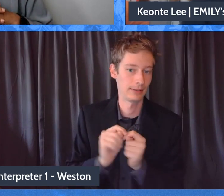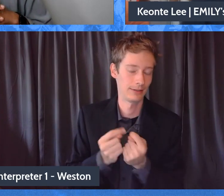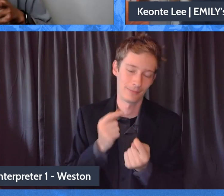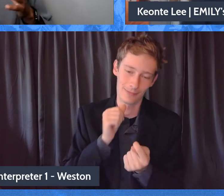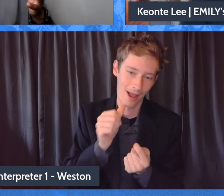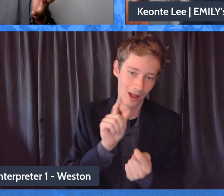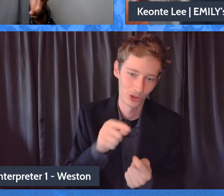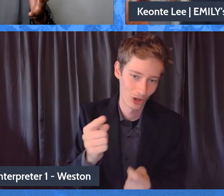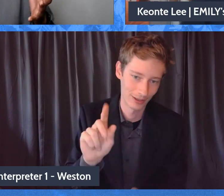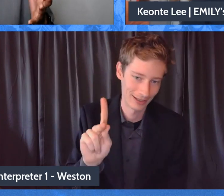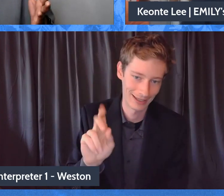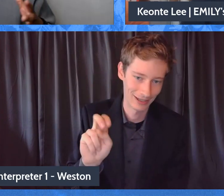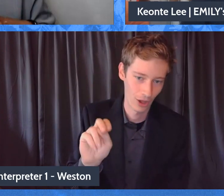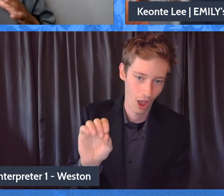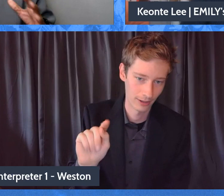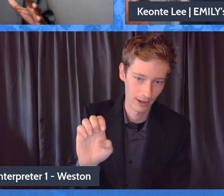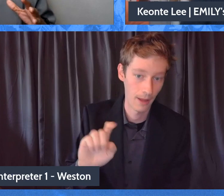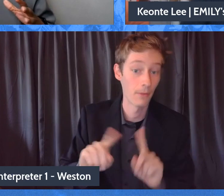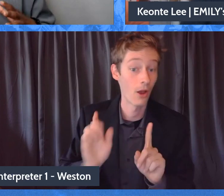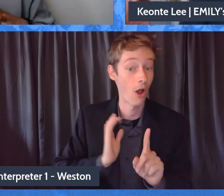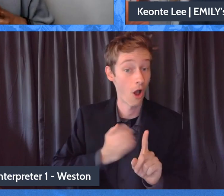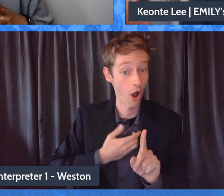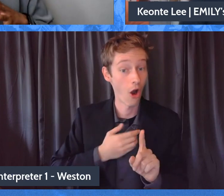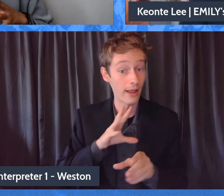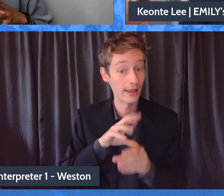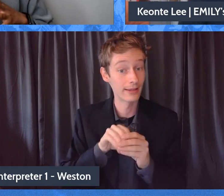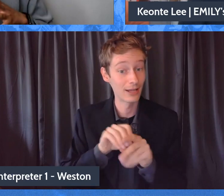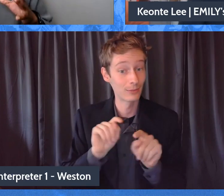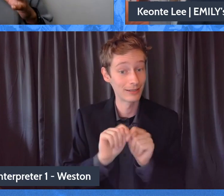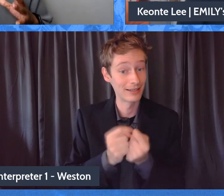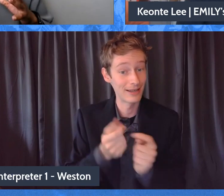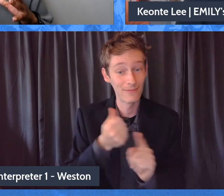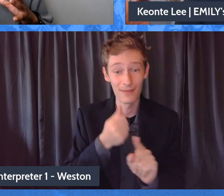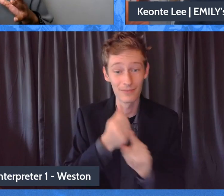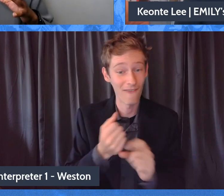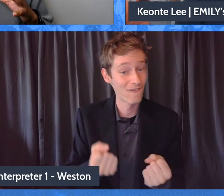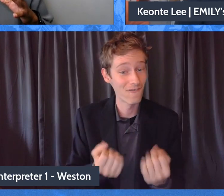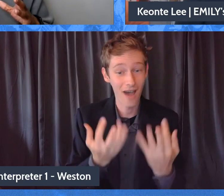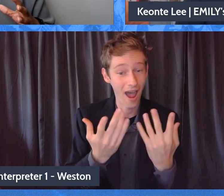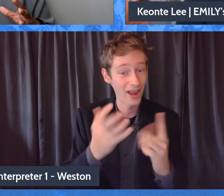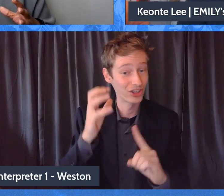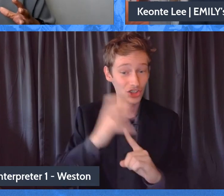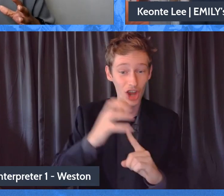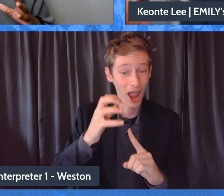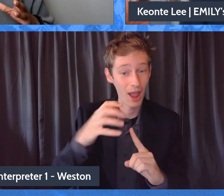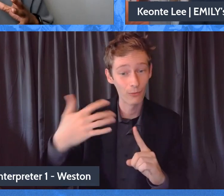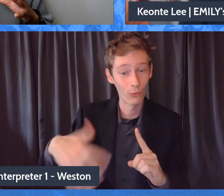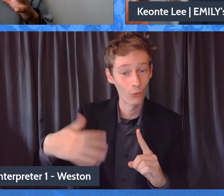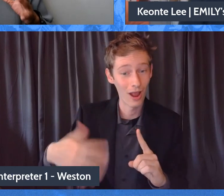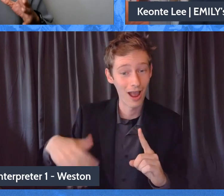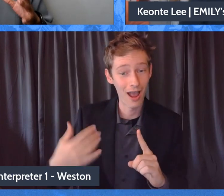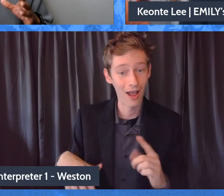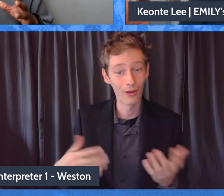but our community engagement team is fire. Like, and so I want young activists